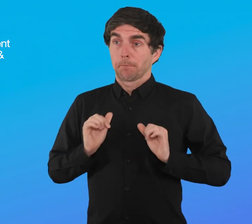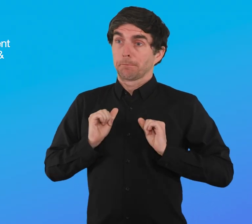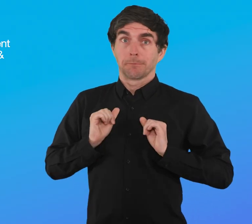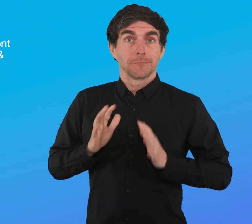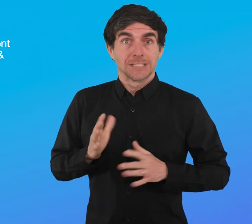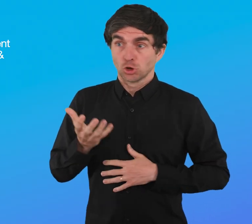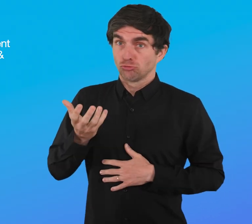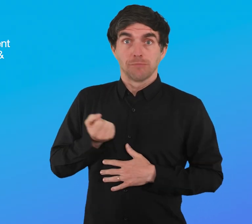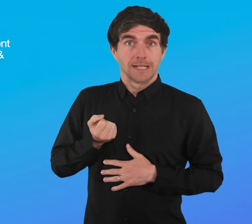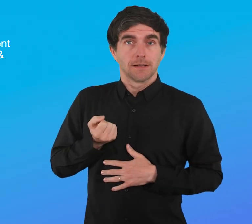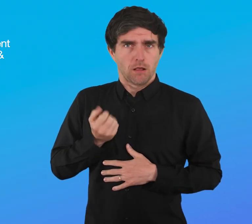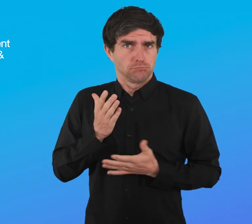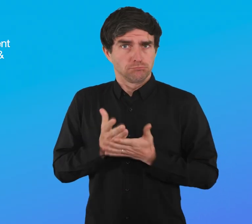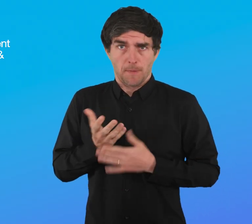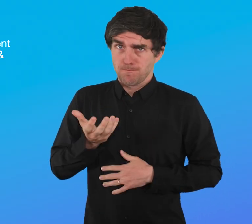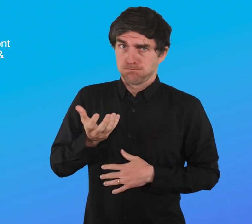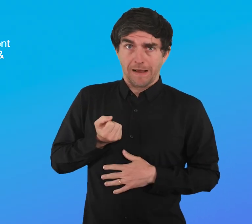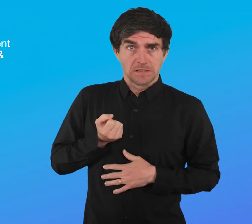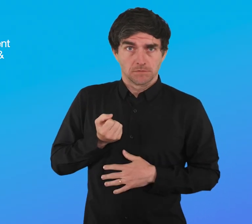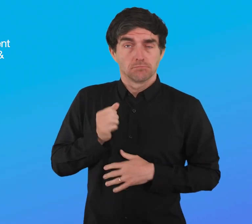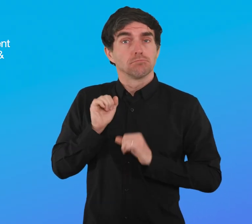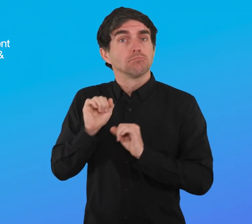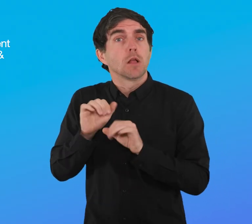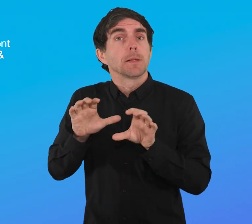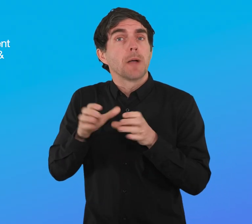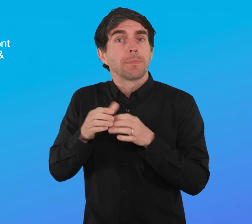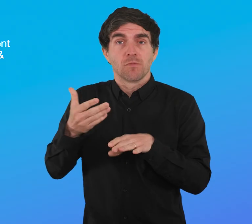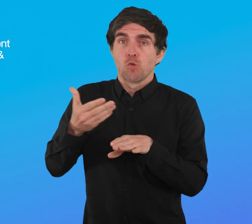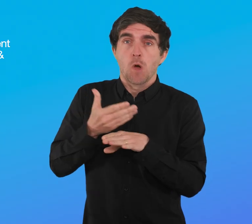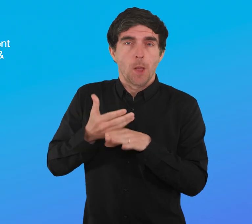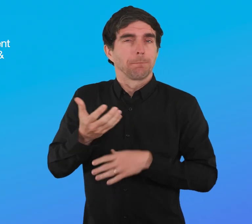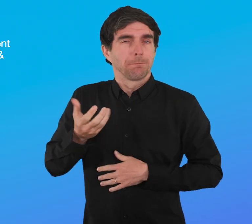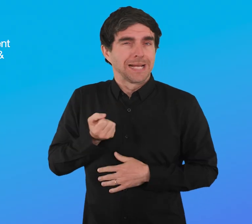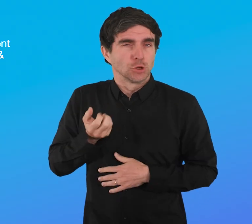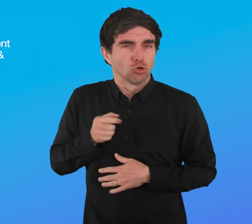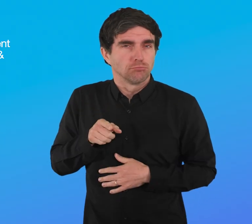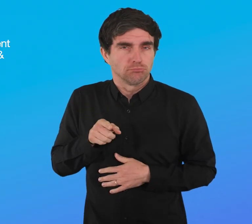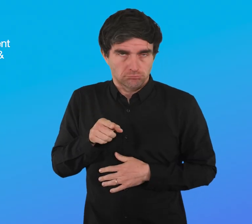Pension Credit is a benefit from the Department for Work and Pensions.